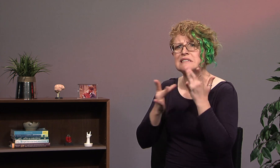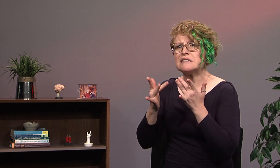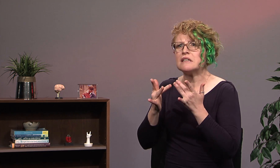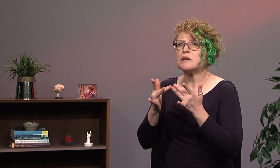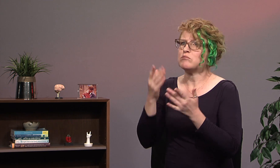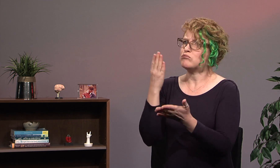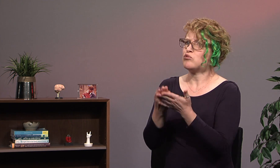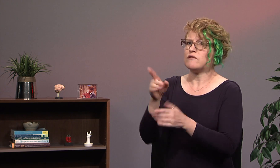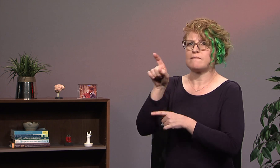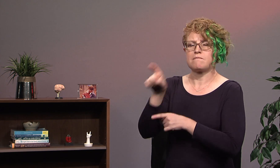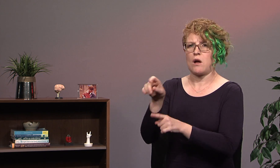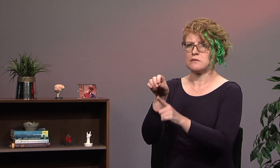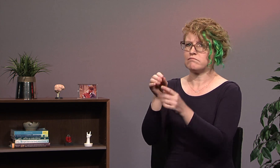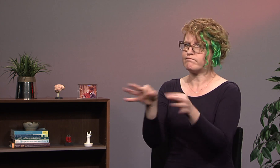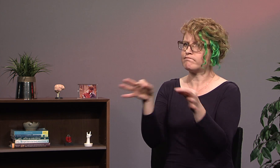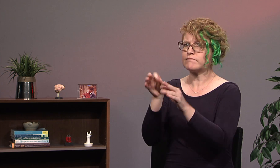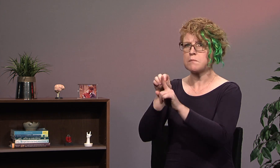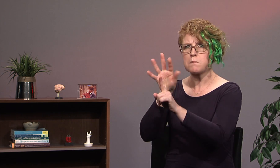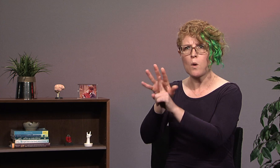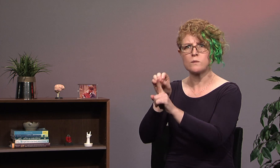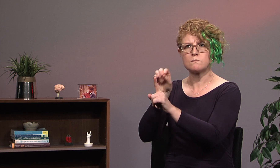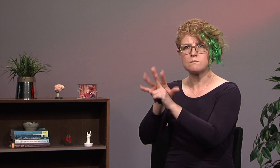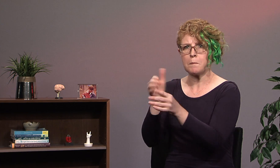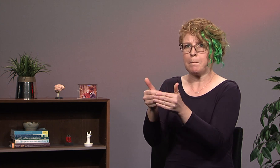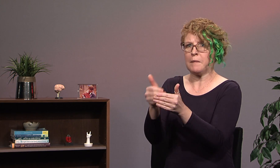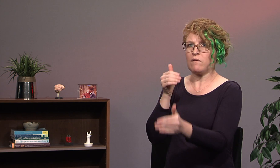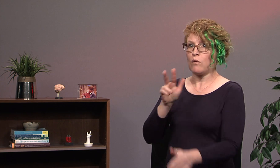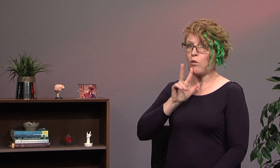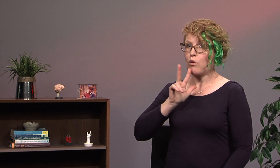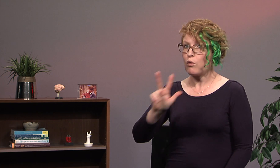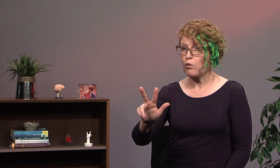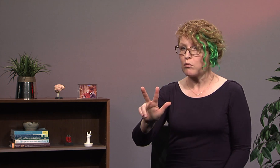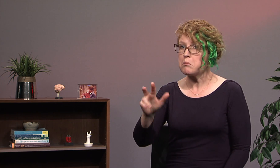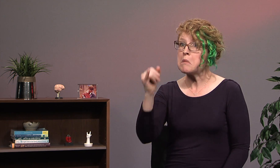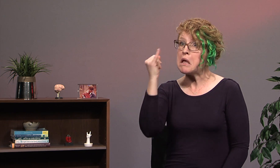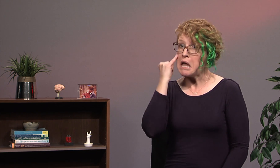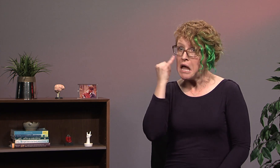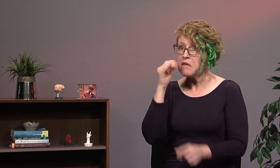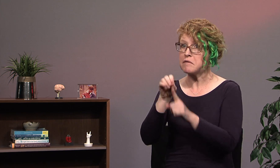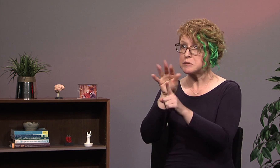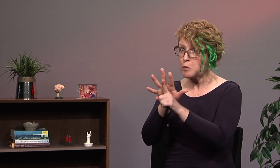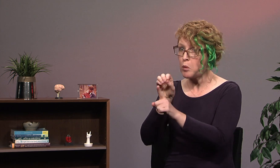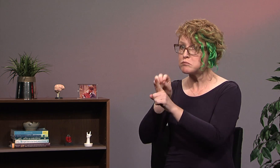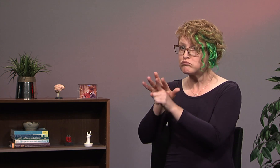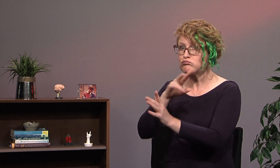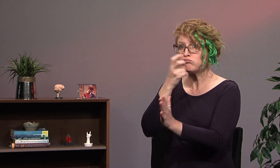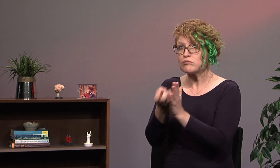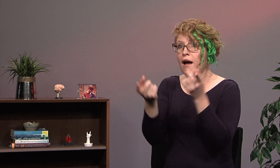a child hears before they are 3 years of age. This initiative emphasizes the positive impact